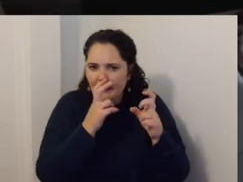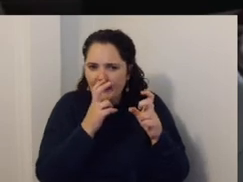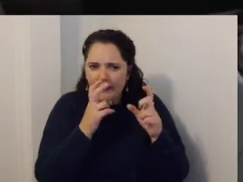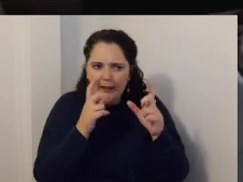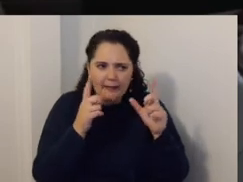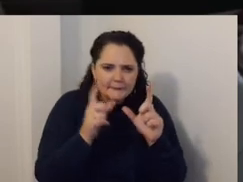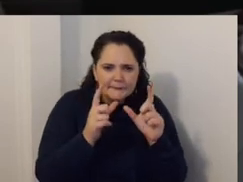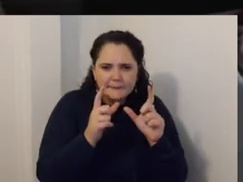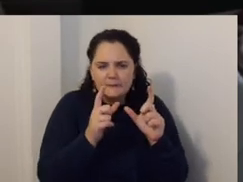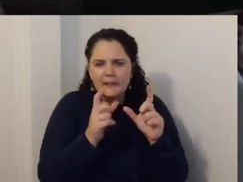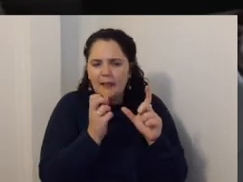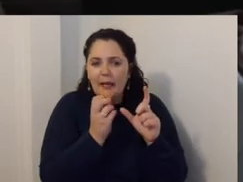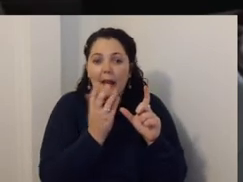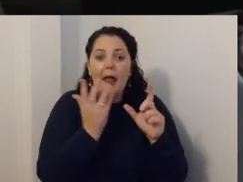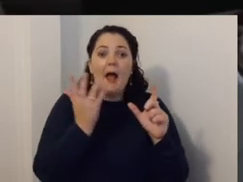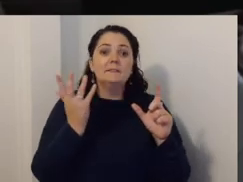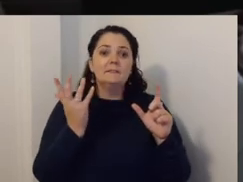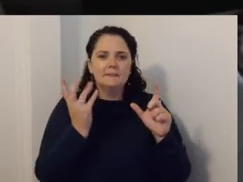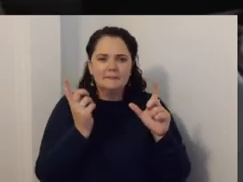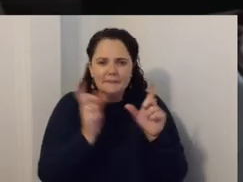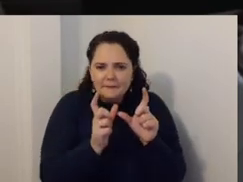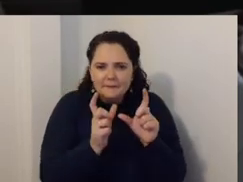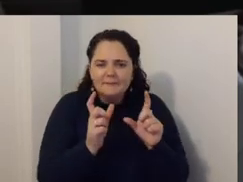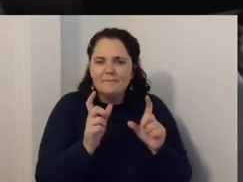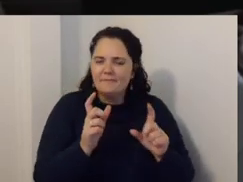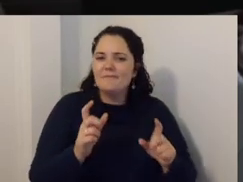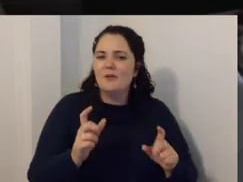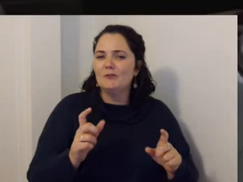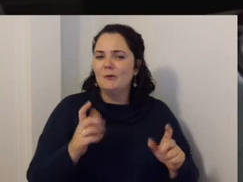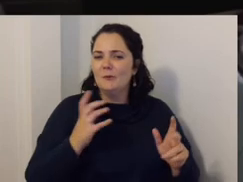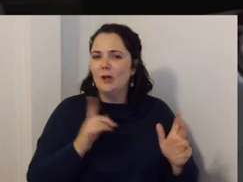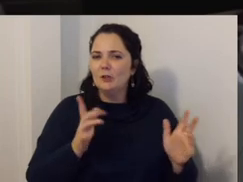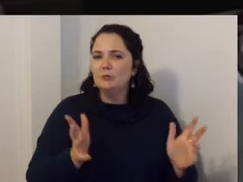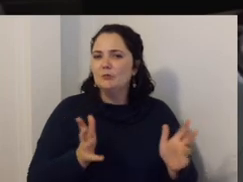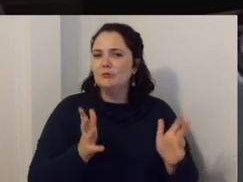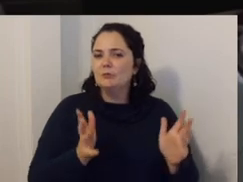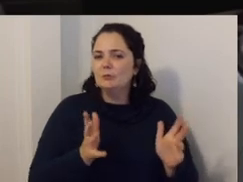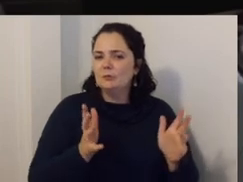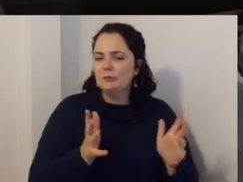out against it so we're going to try to really exaggerate that, really emphasize that tenebrism